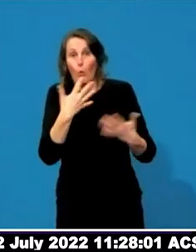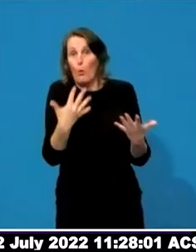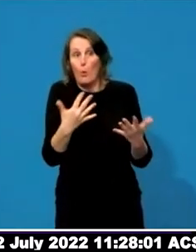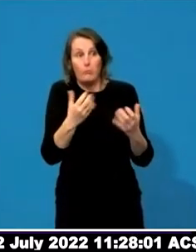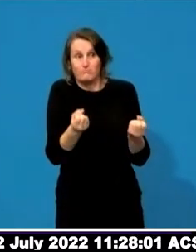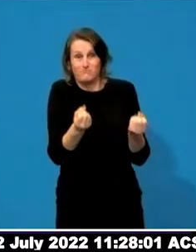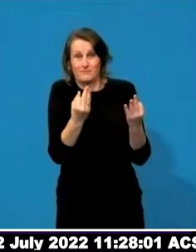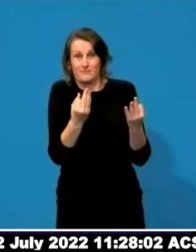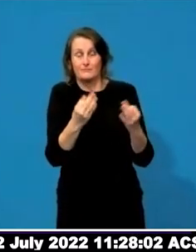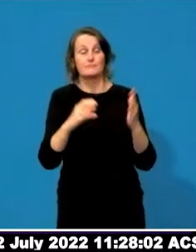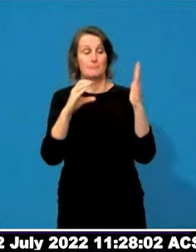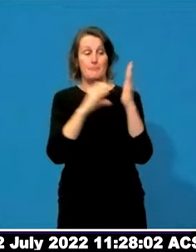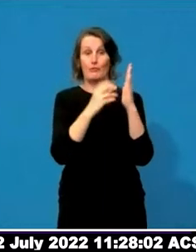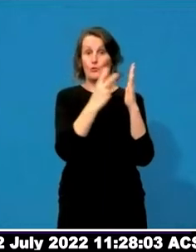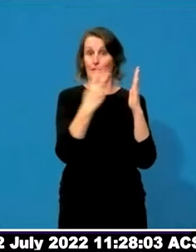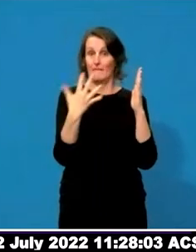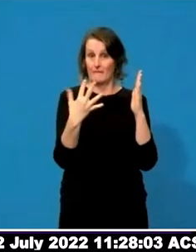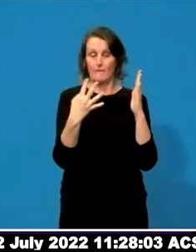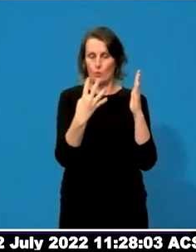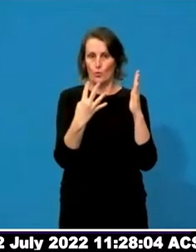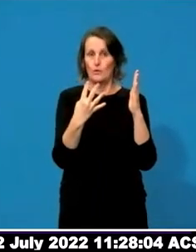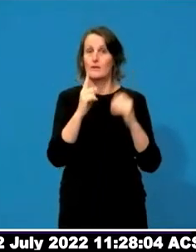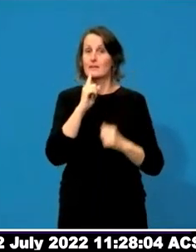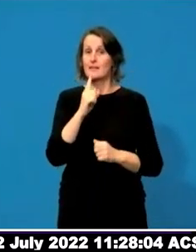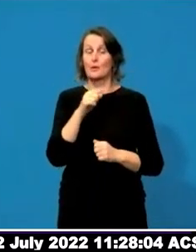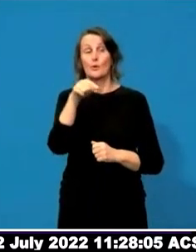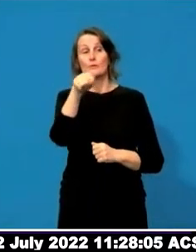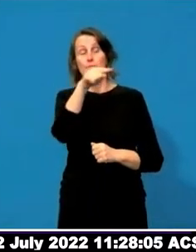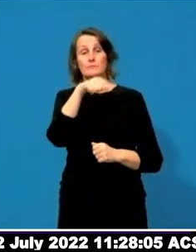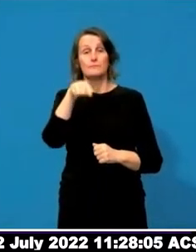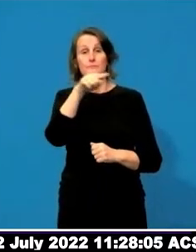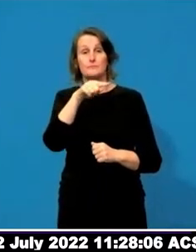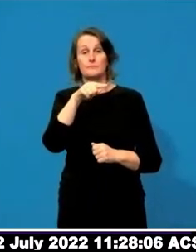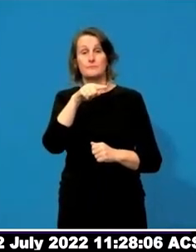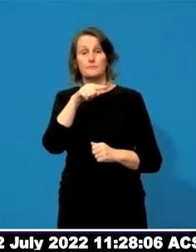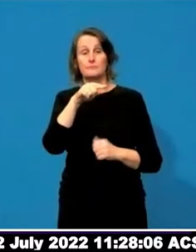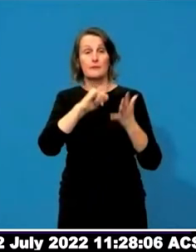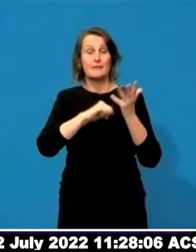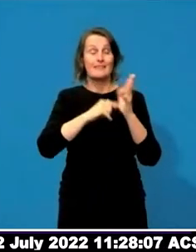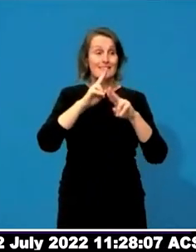"The staff of service providers may speak English as a second language. Difficulties arise when these staff members